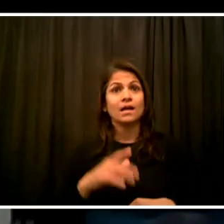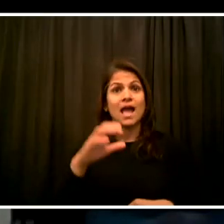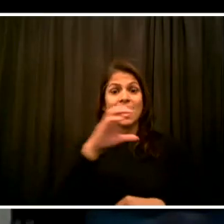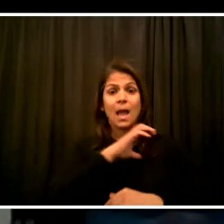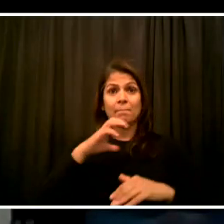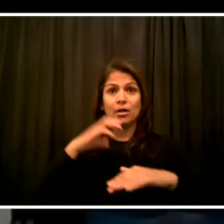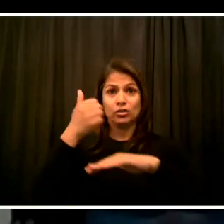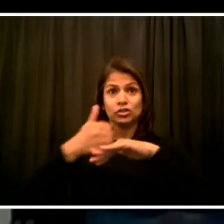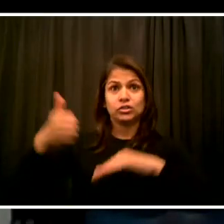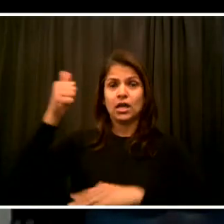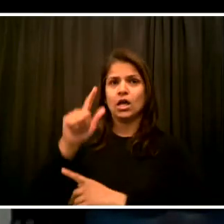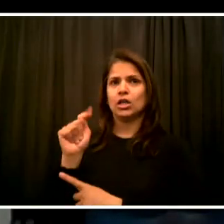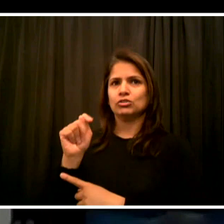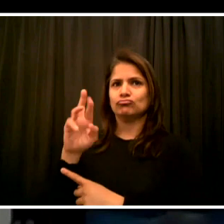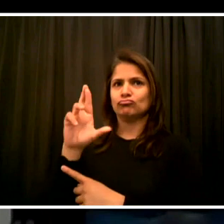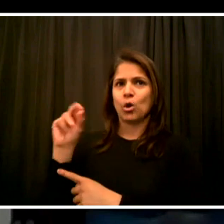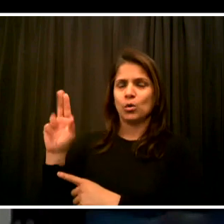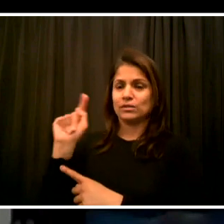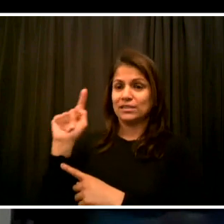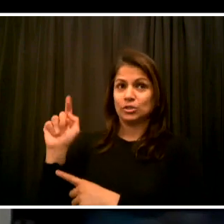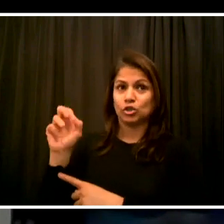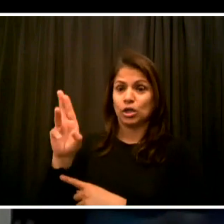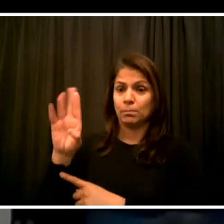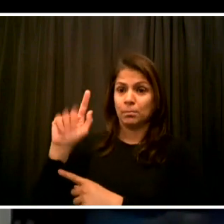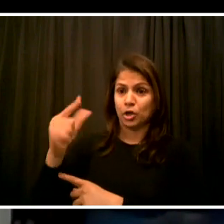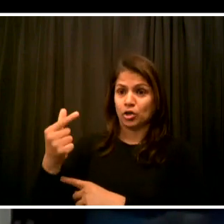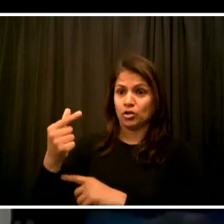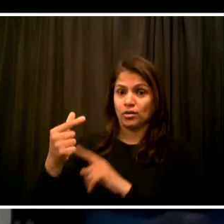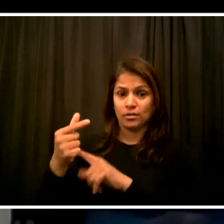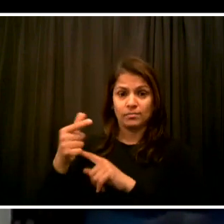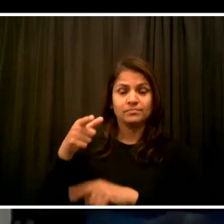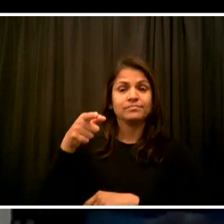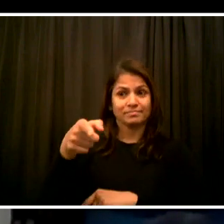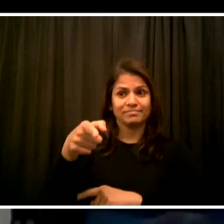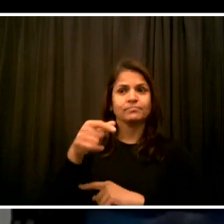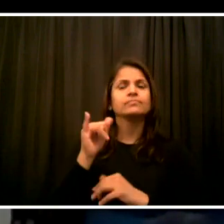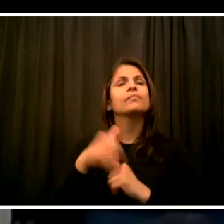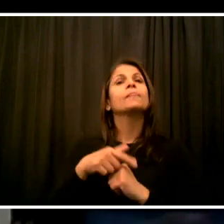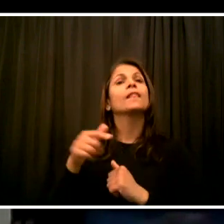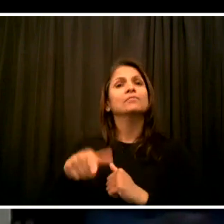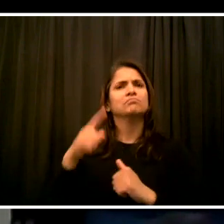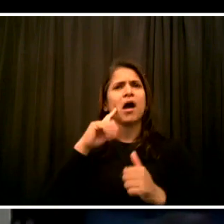WITH THE BIKE LANES? I'M EXCITED ABOUT THE MILES,